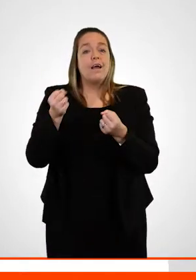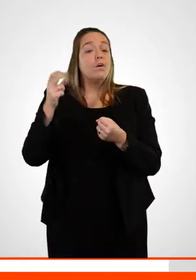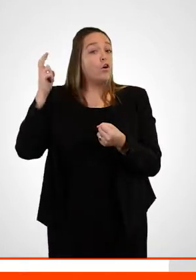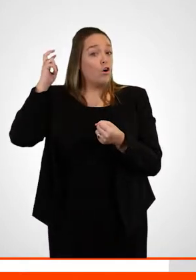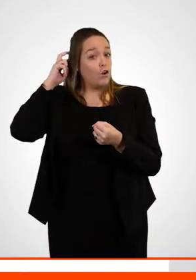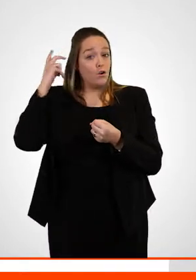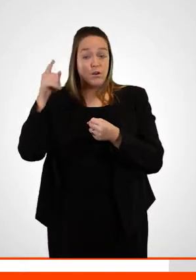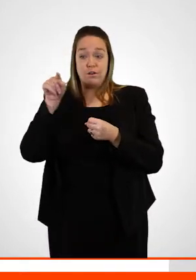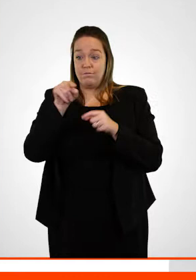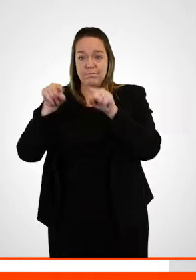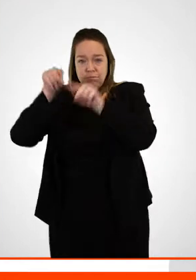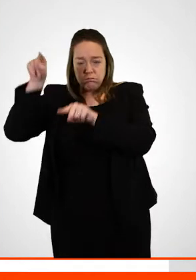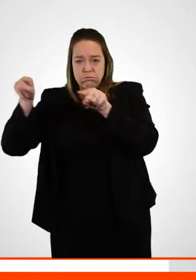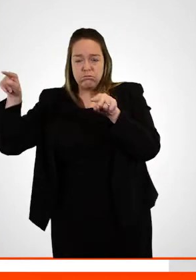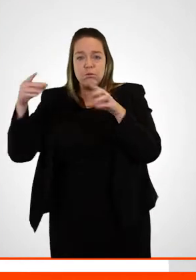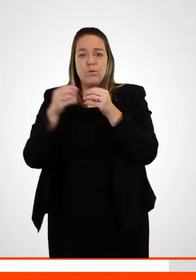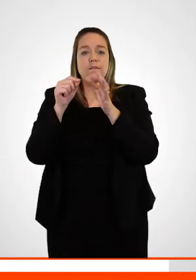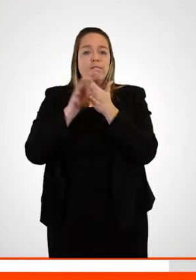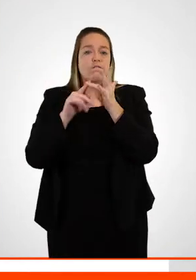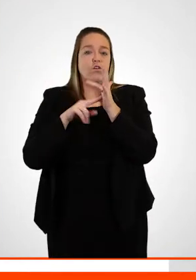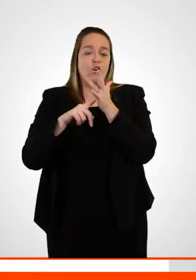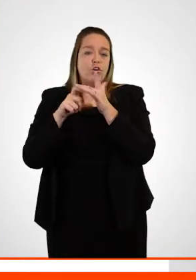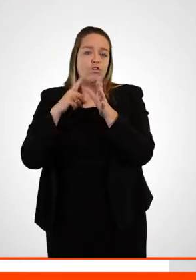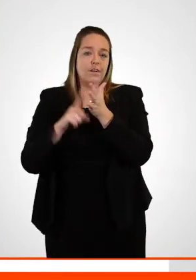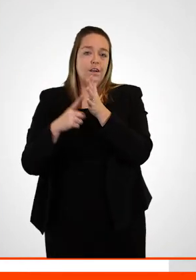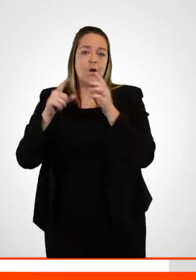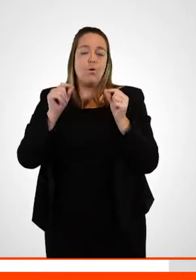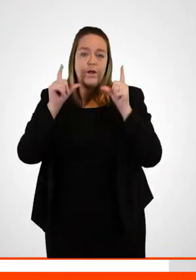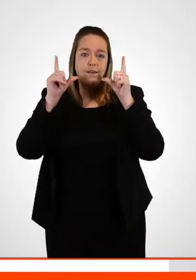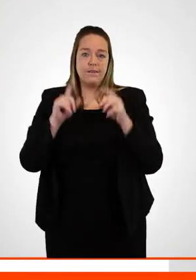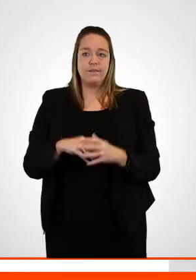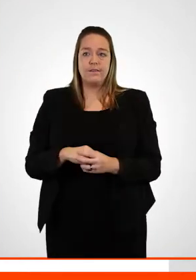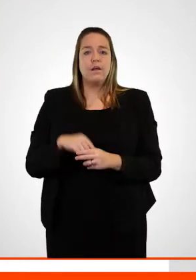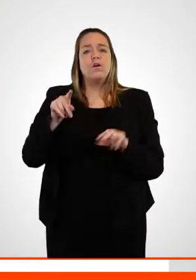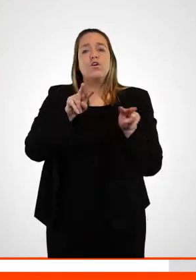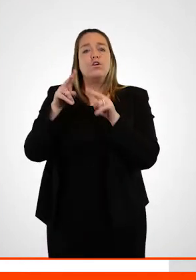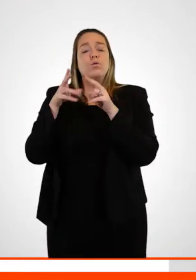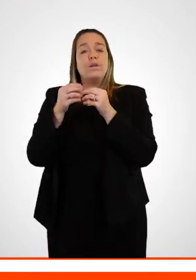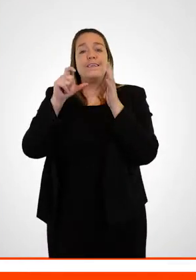in terms of their phonological awareness abilities as measured by the CTOPP test.